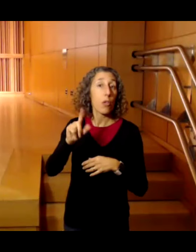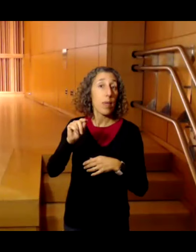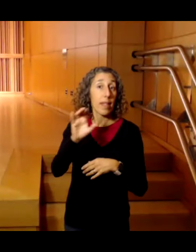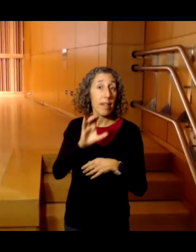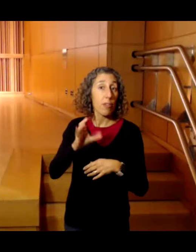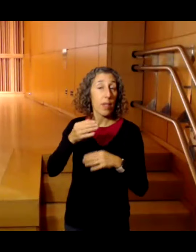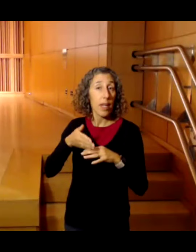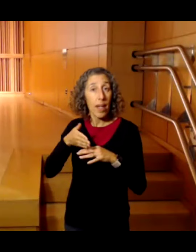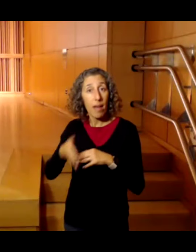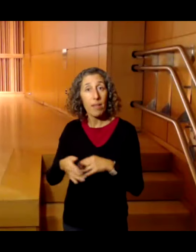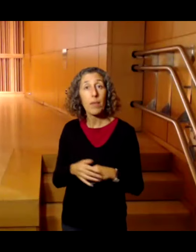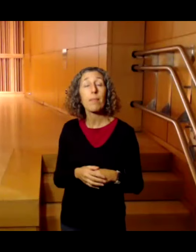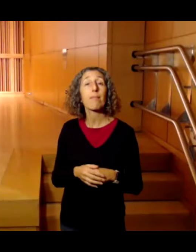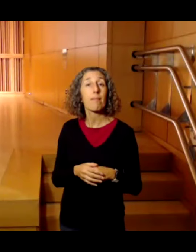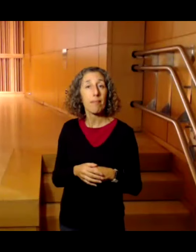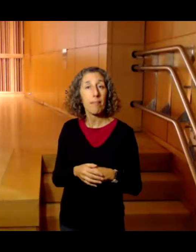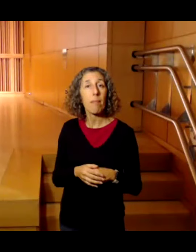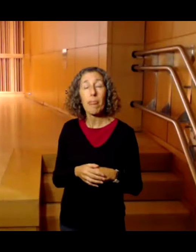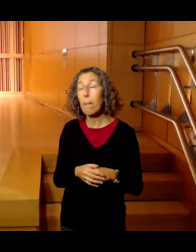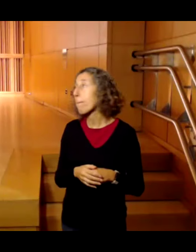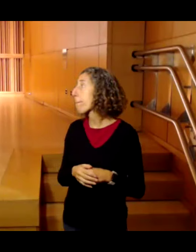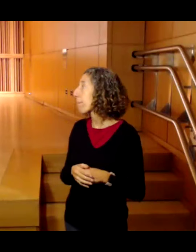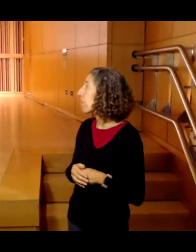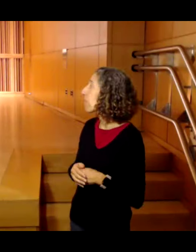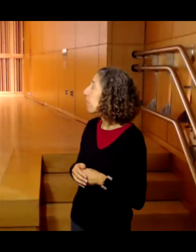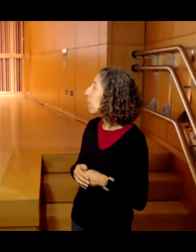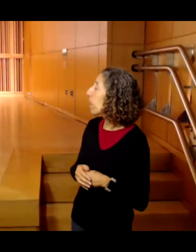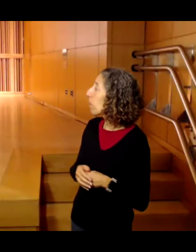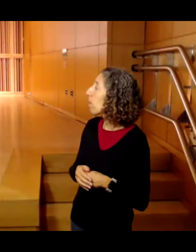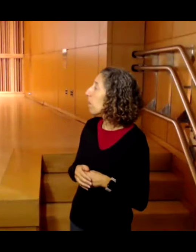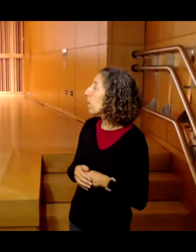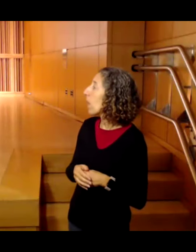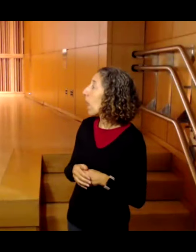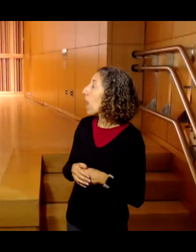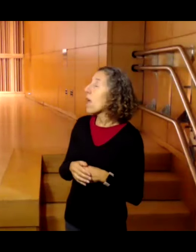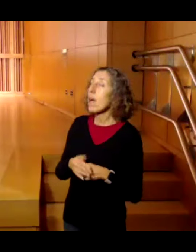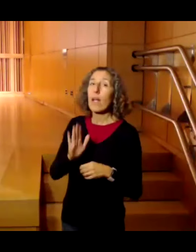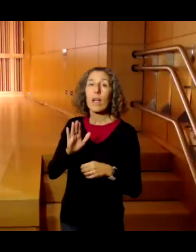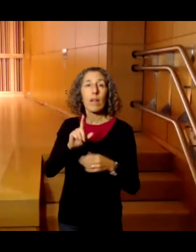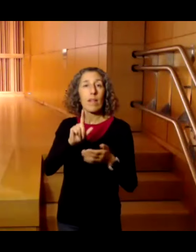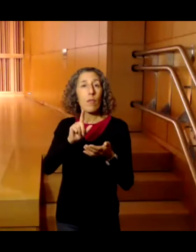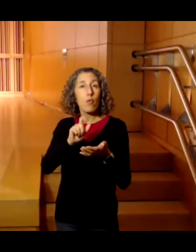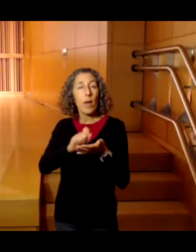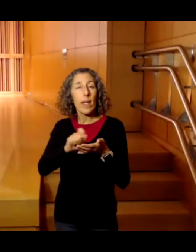His essays and criticisms have appeared in transition, ENCA, Journal of Contemporary African Art.